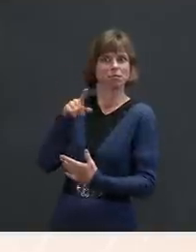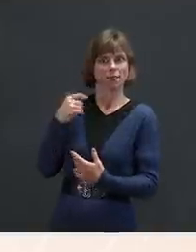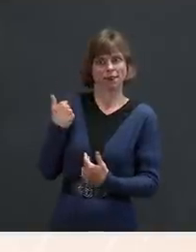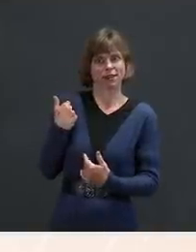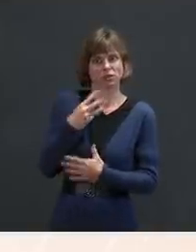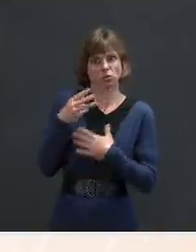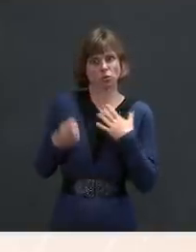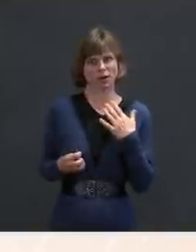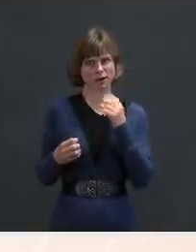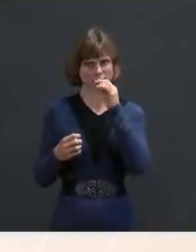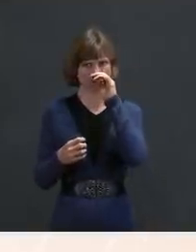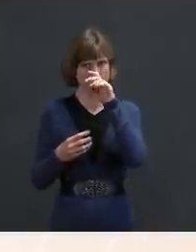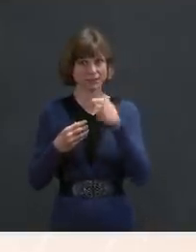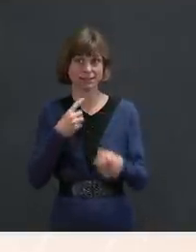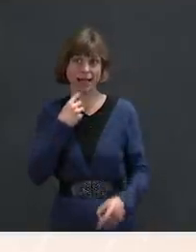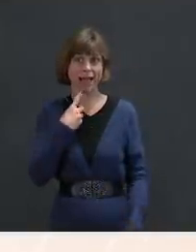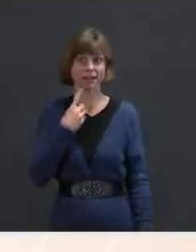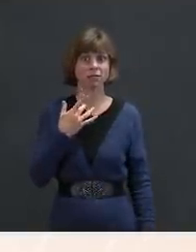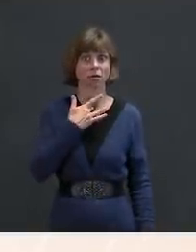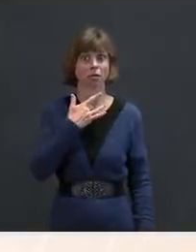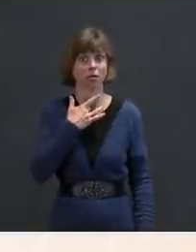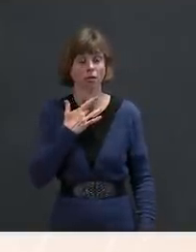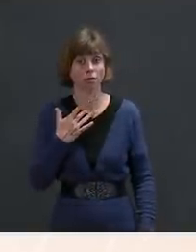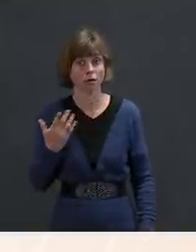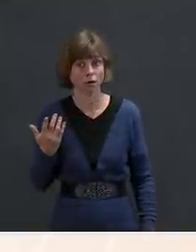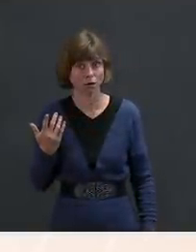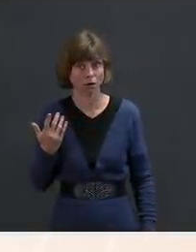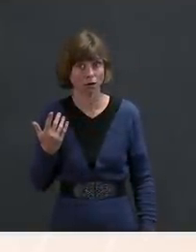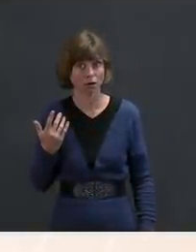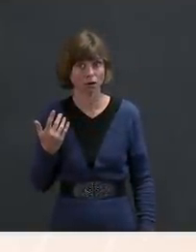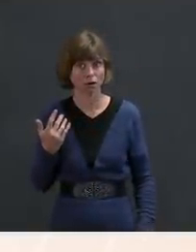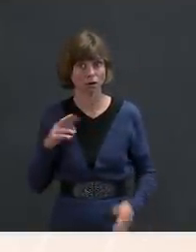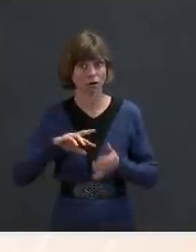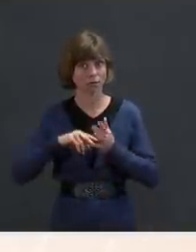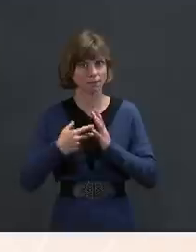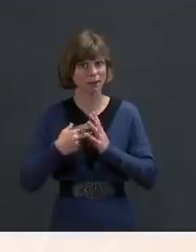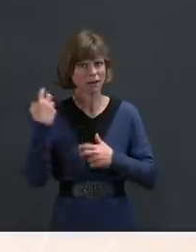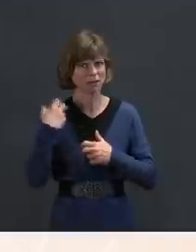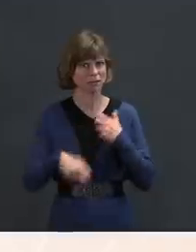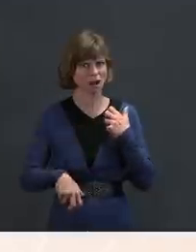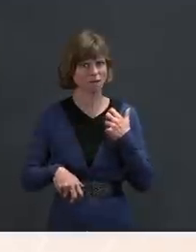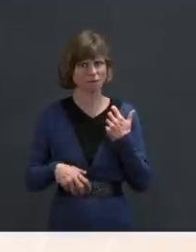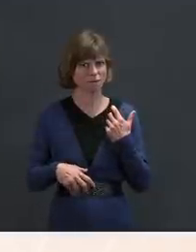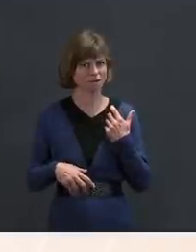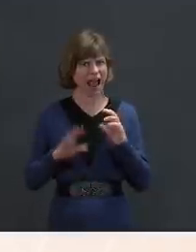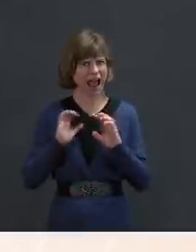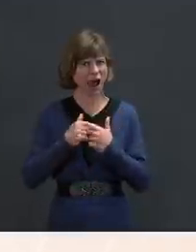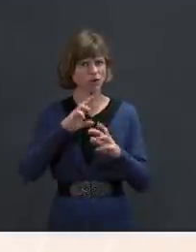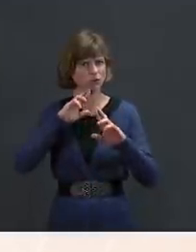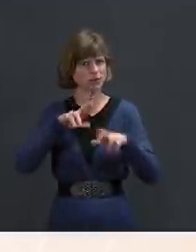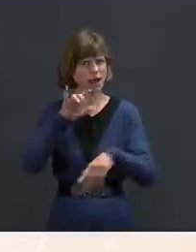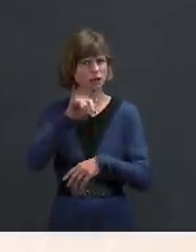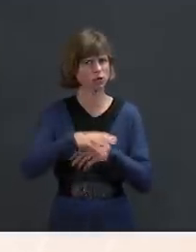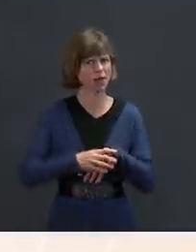I know there were a variety of pretty tough words against him. How does he respond to that? And does he need to address it more?